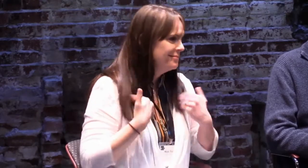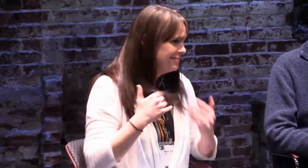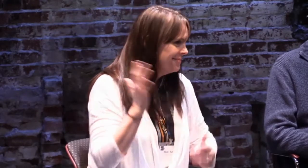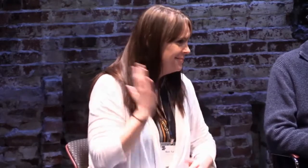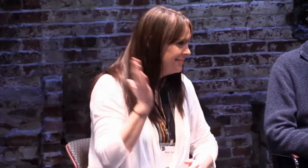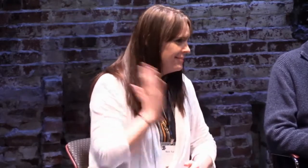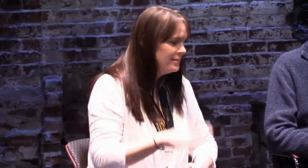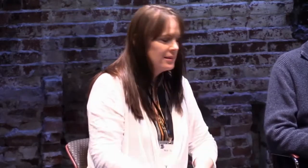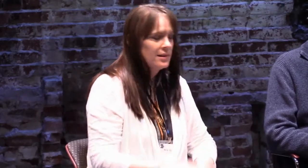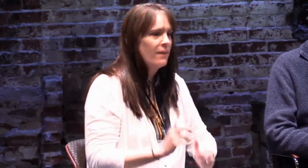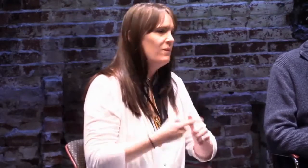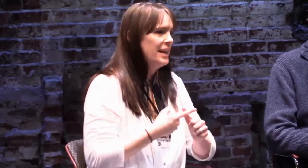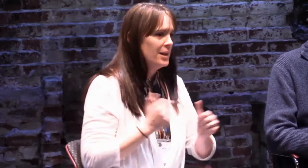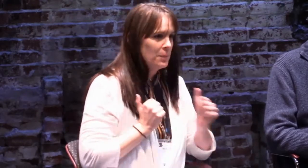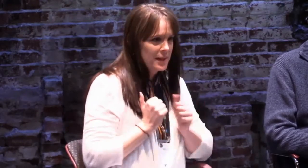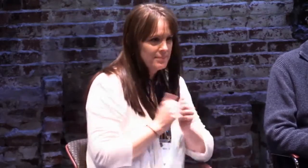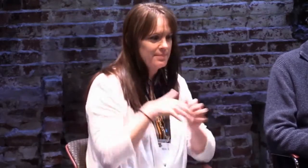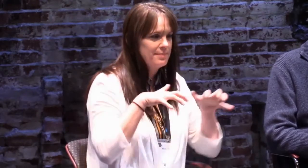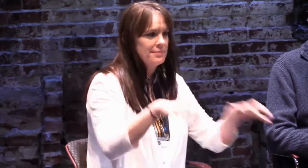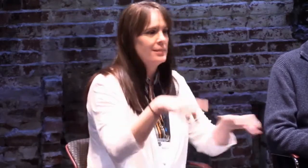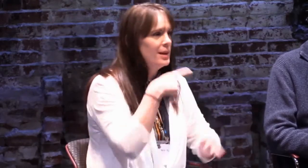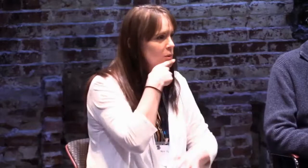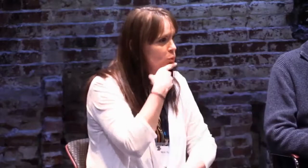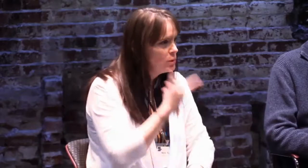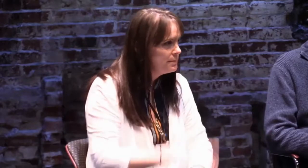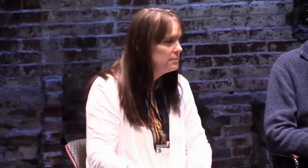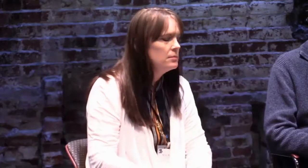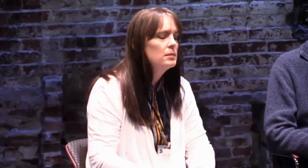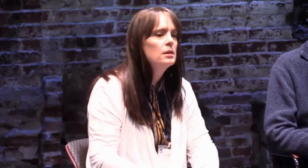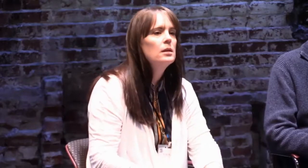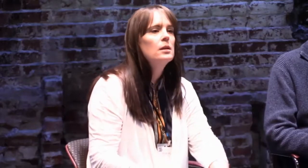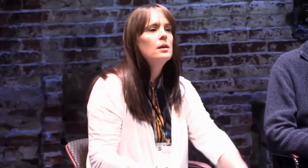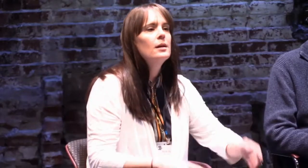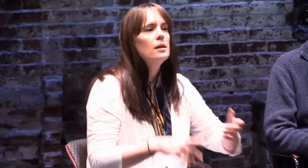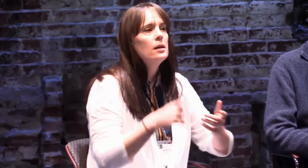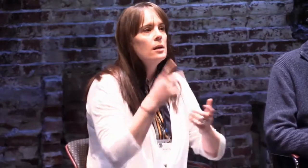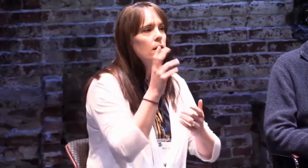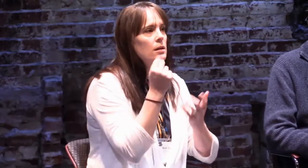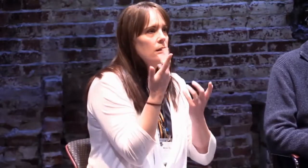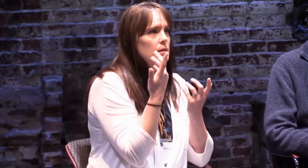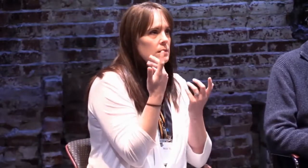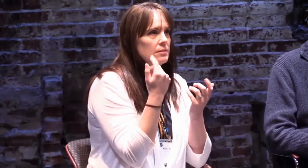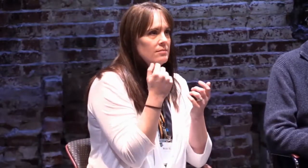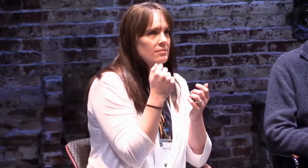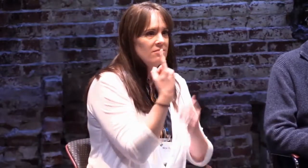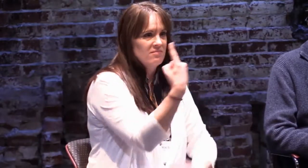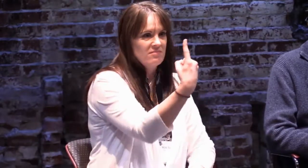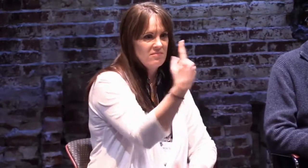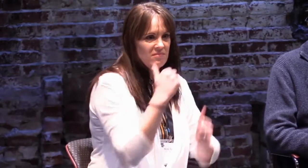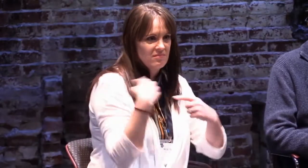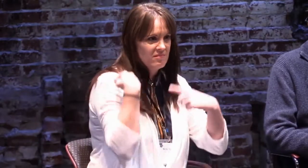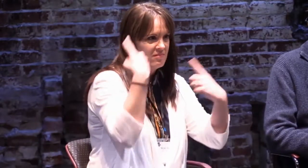was Helen Keller. The first play I was in for a predominantly hearing audience